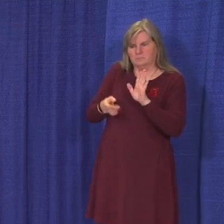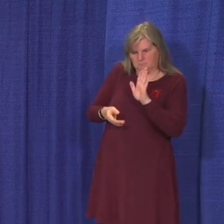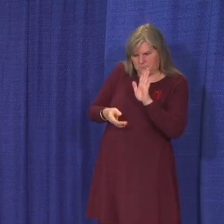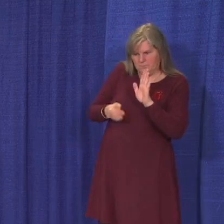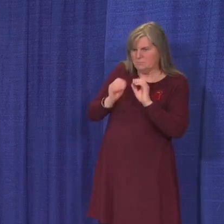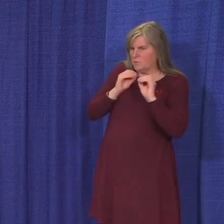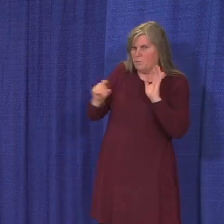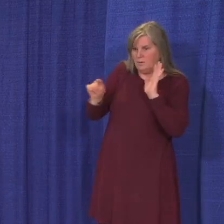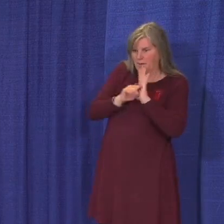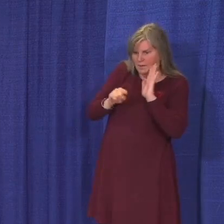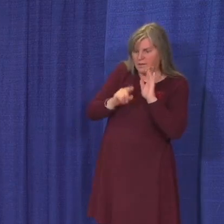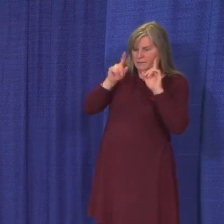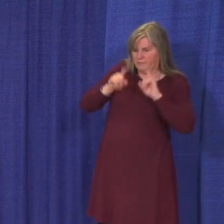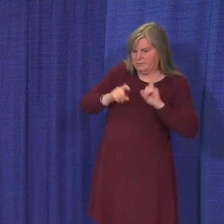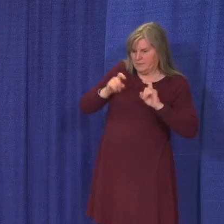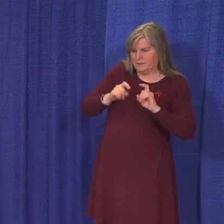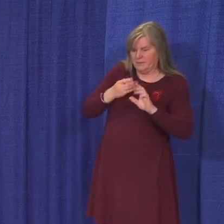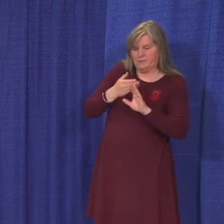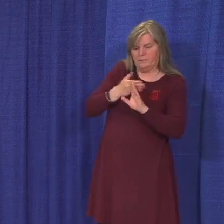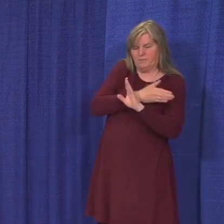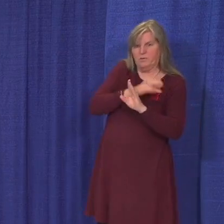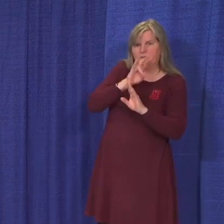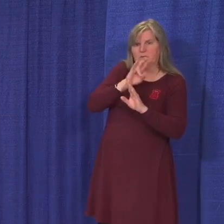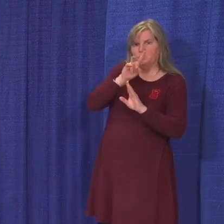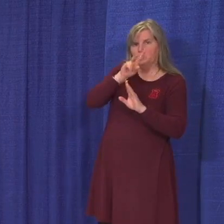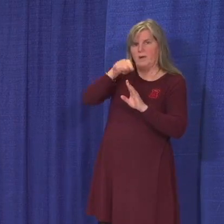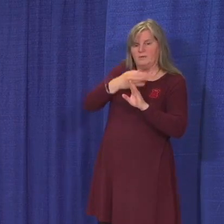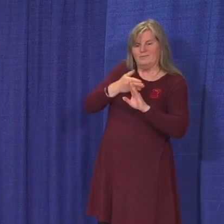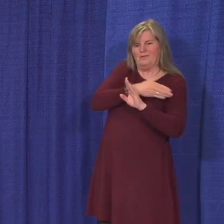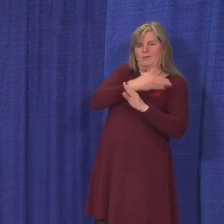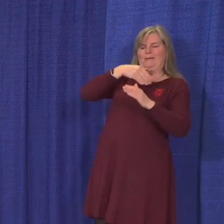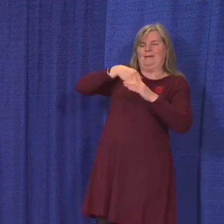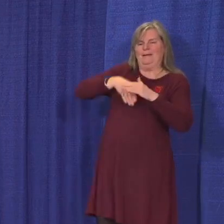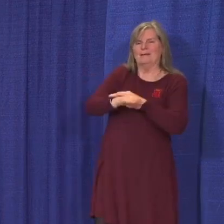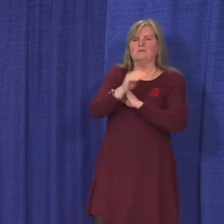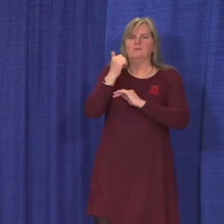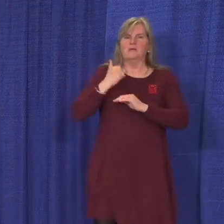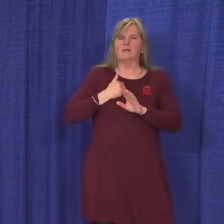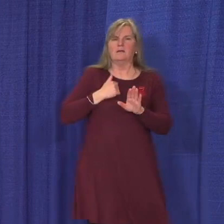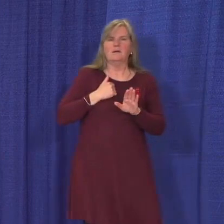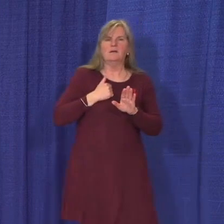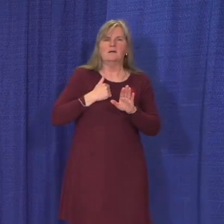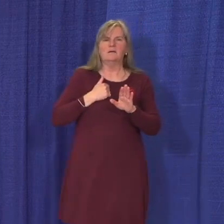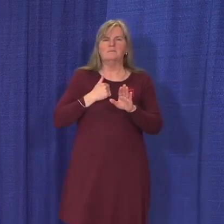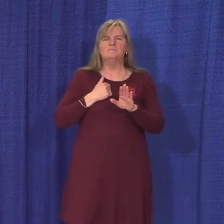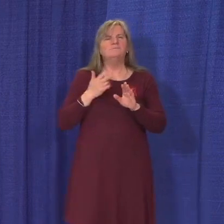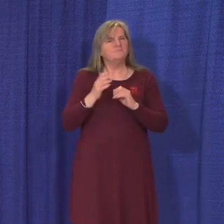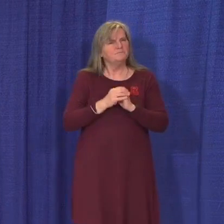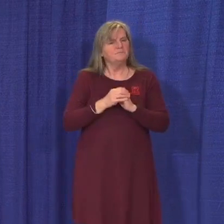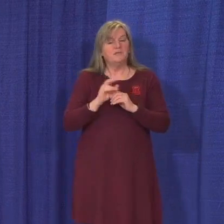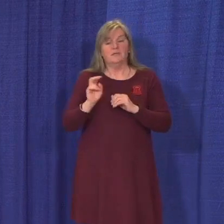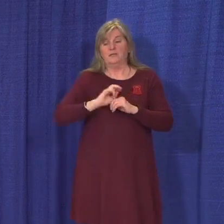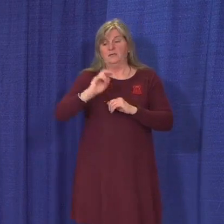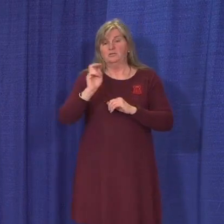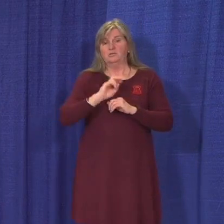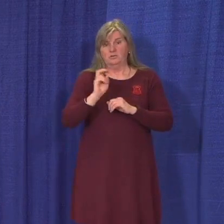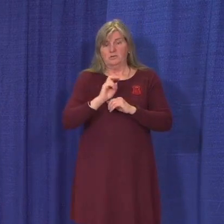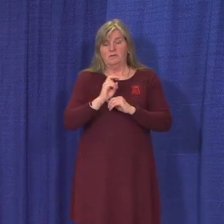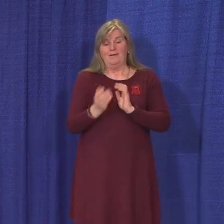Anyone entering Canada whether they plan to stay or are in transit to are from Alaska must